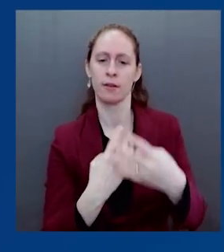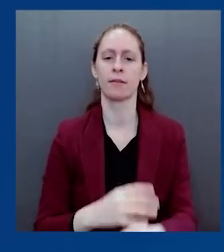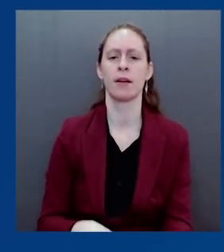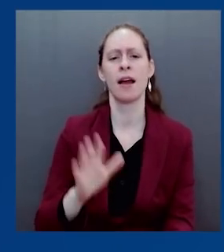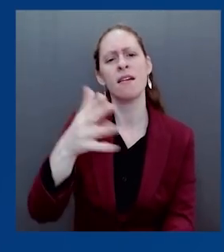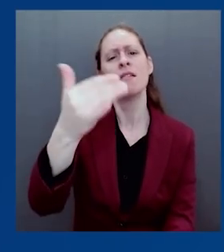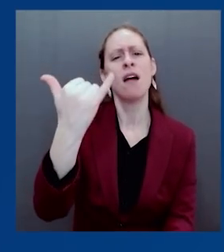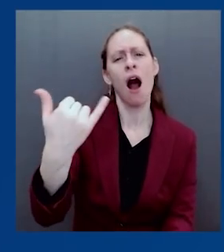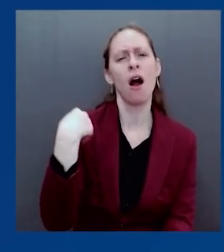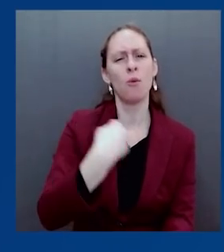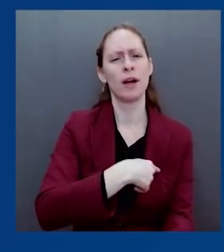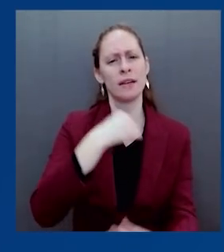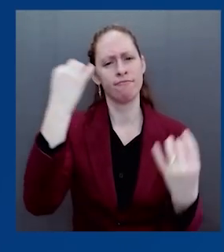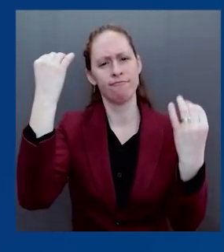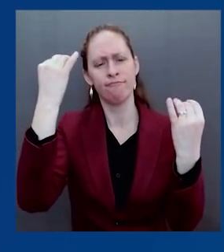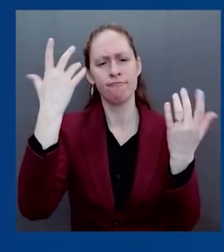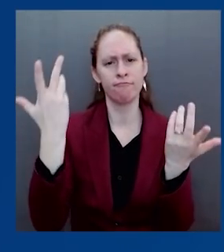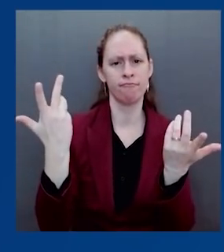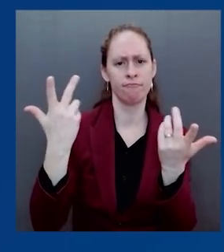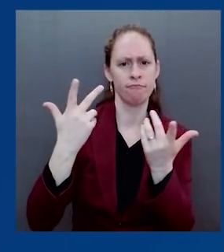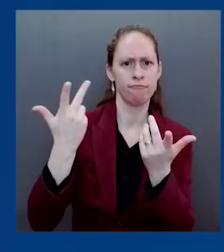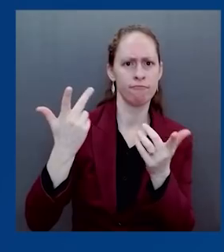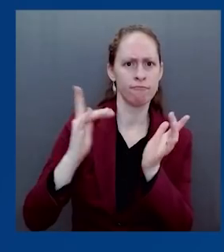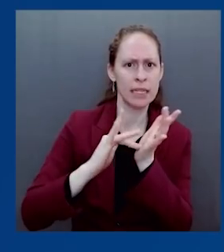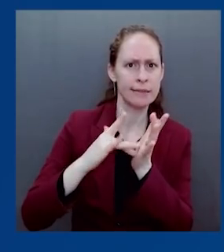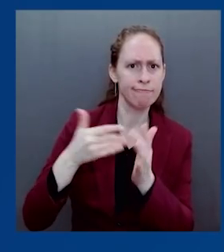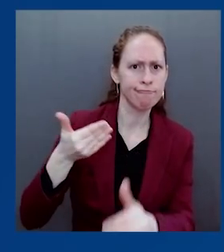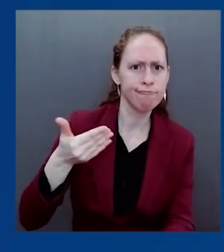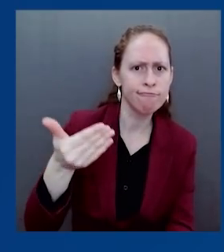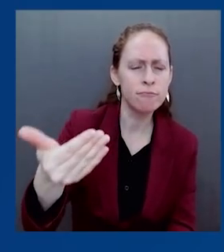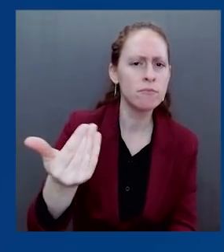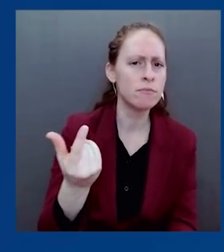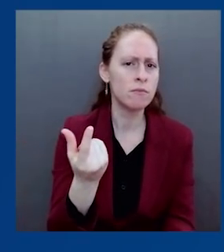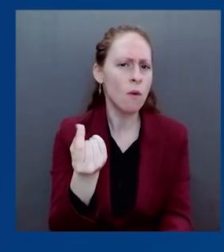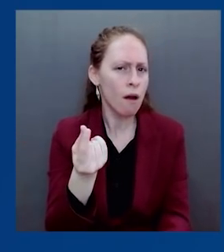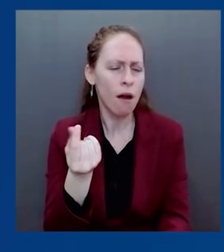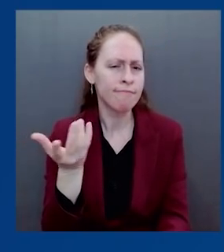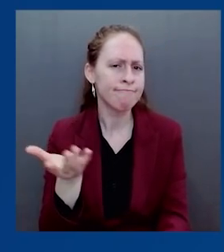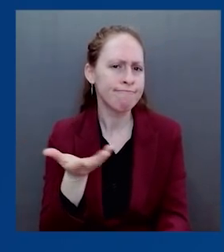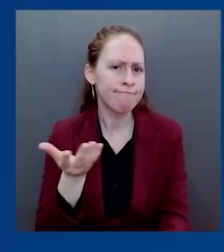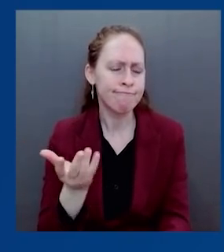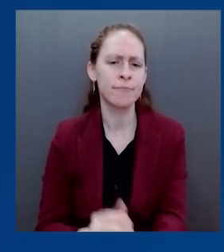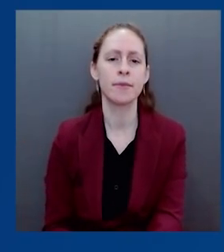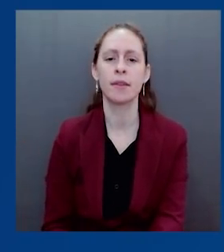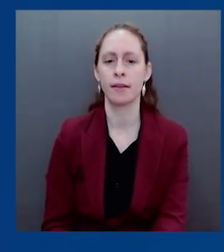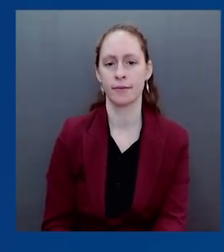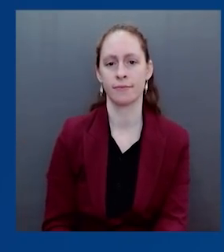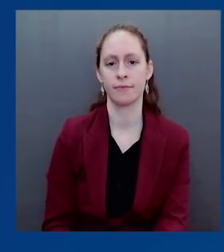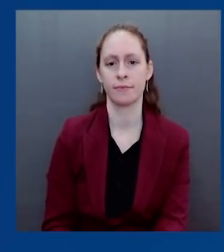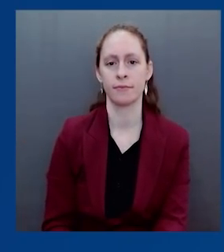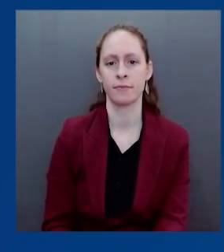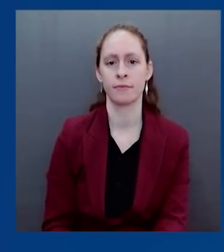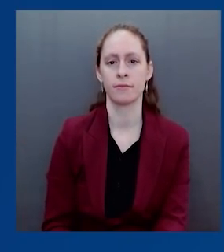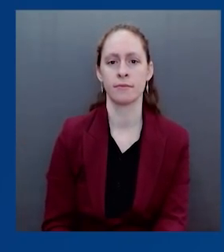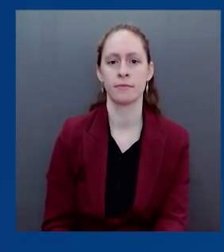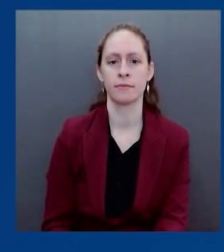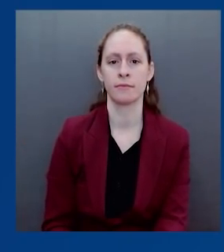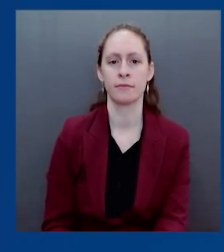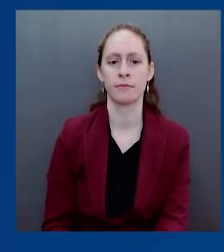of potential COVID-19 therapies that are active or pending, and you can go to www.ClinicalTrials.gov